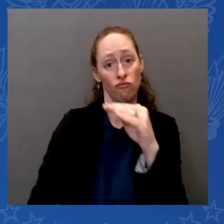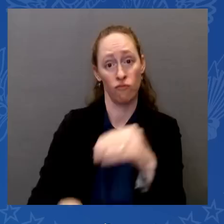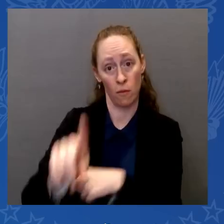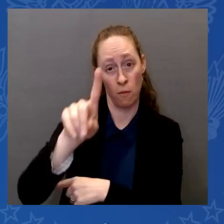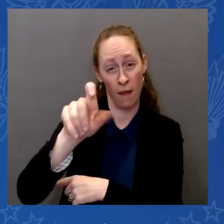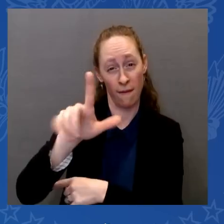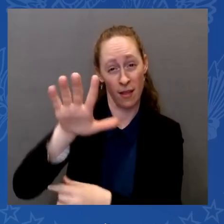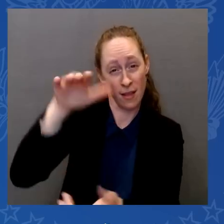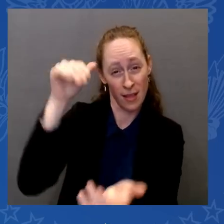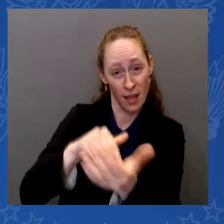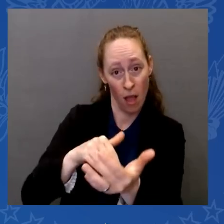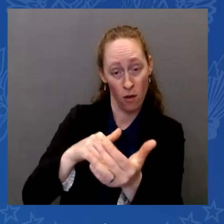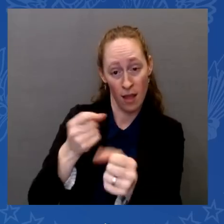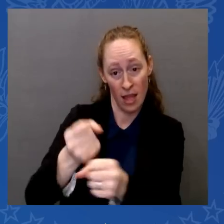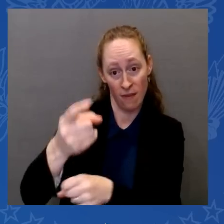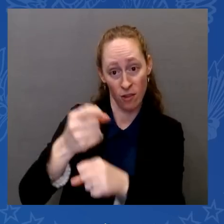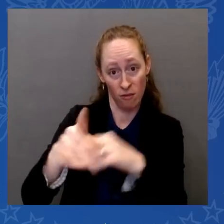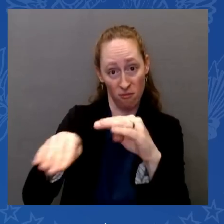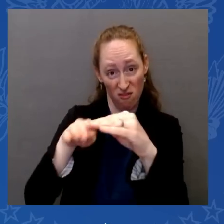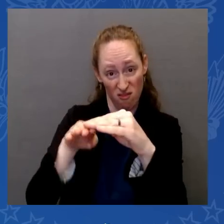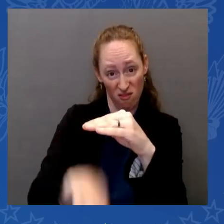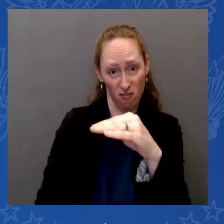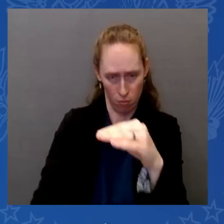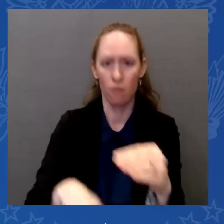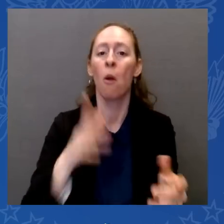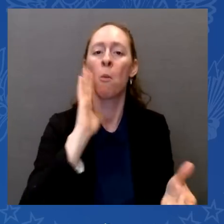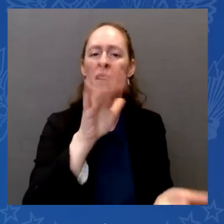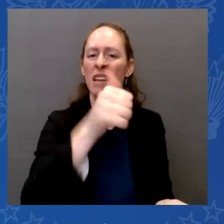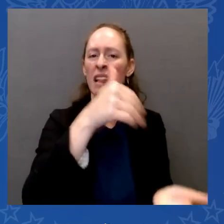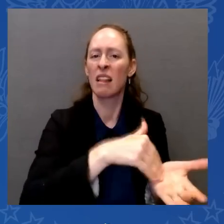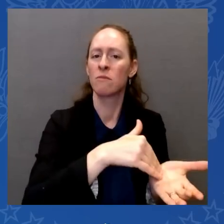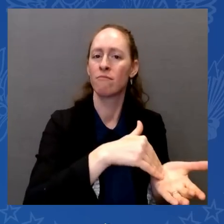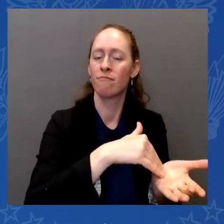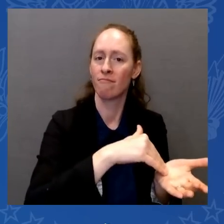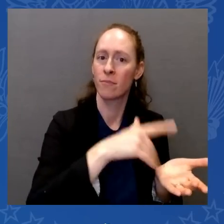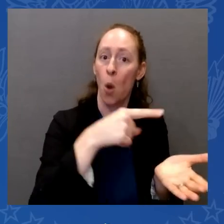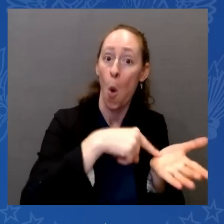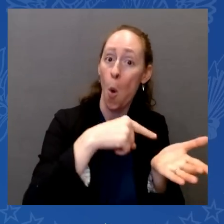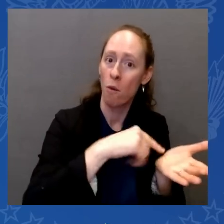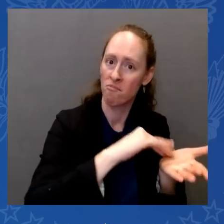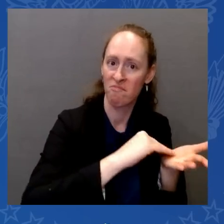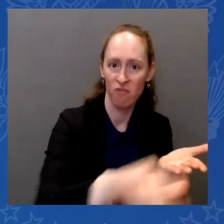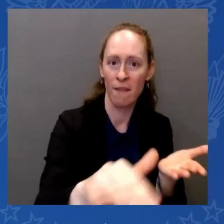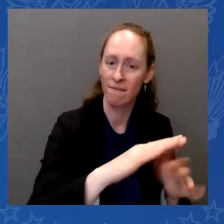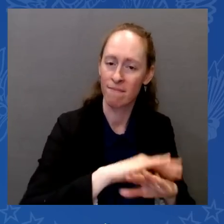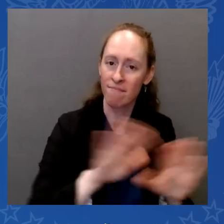If you earn less than $125,000 a year and you received a Pell Grant,